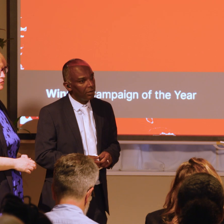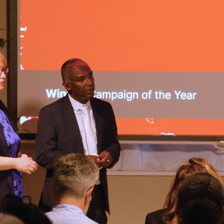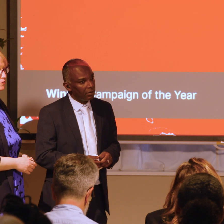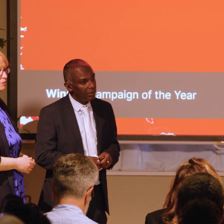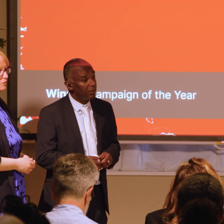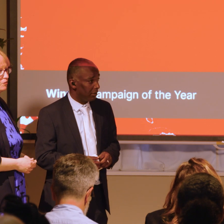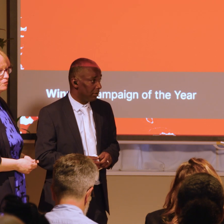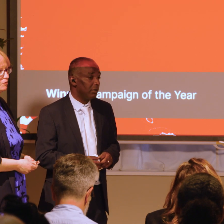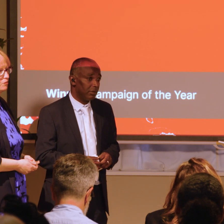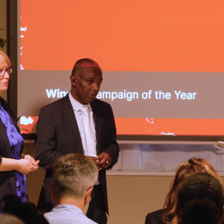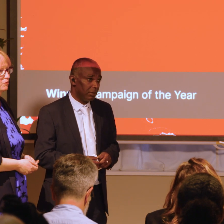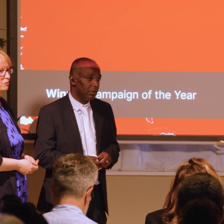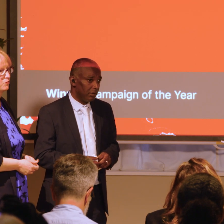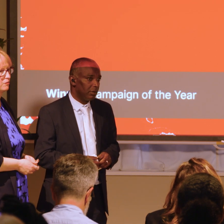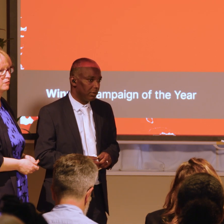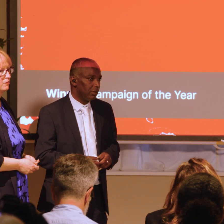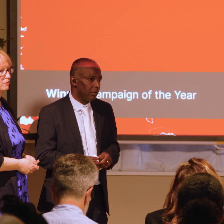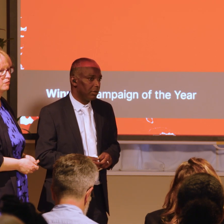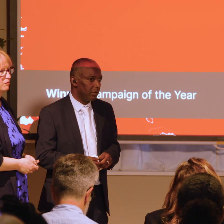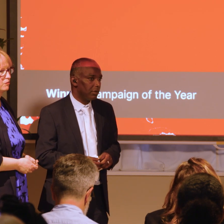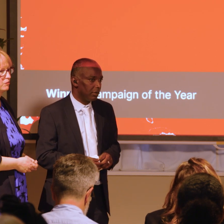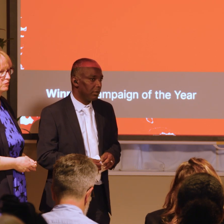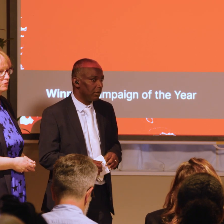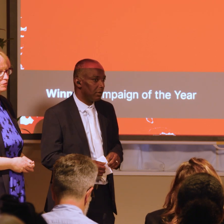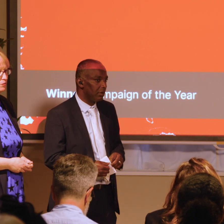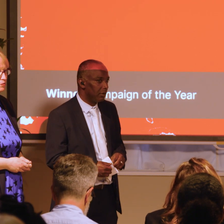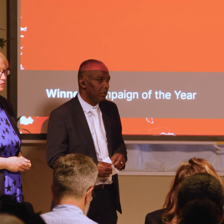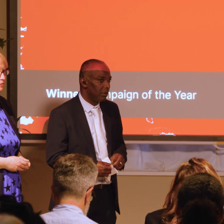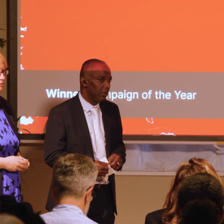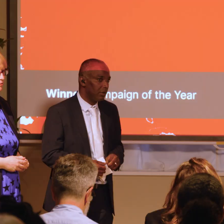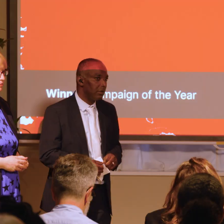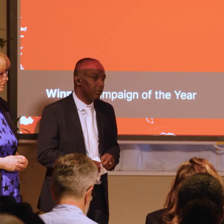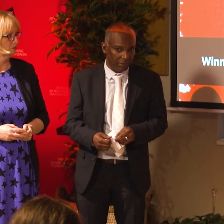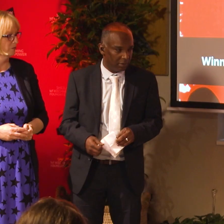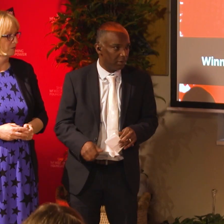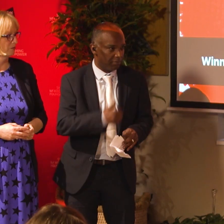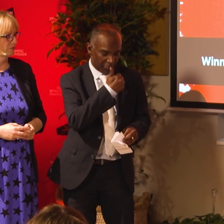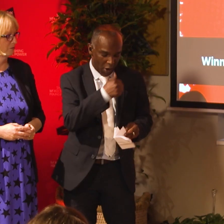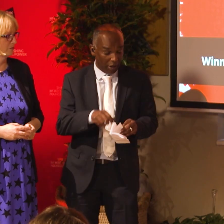What practical differences do you hope to see as a result?